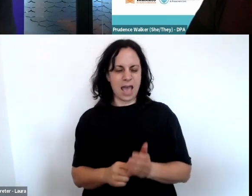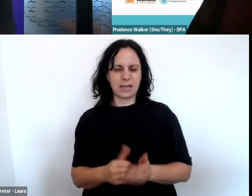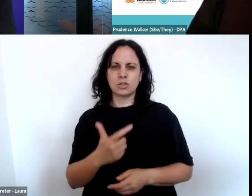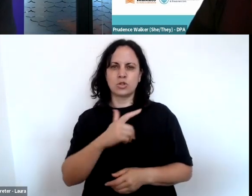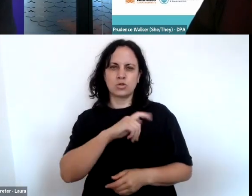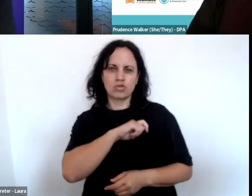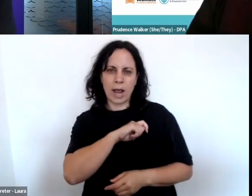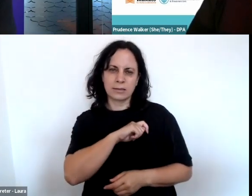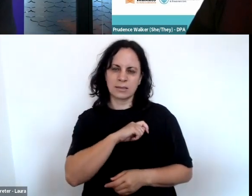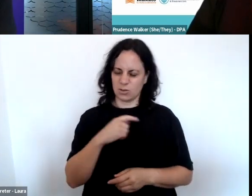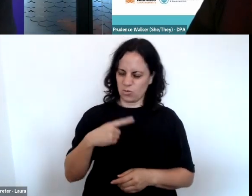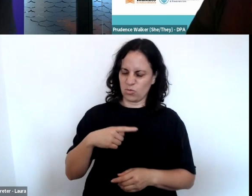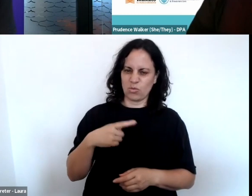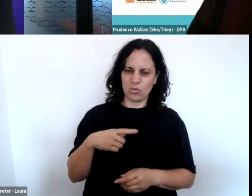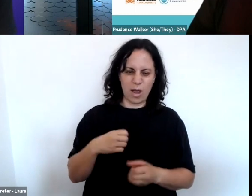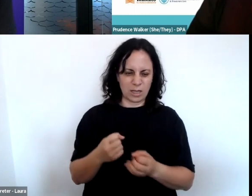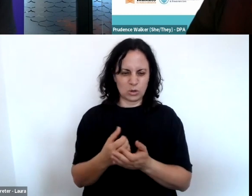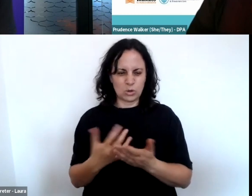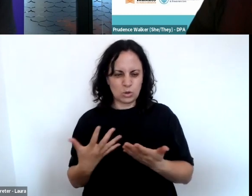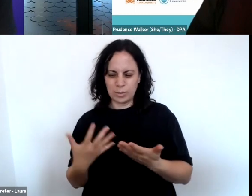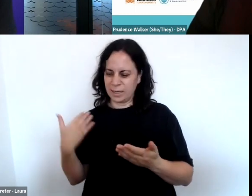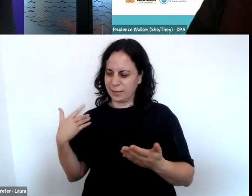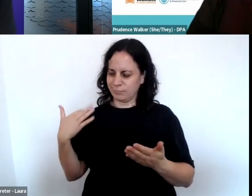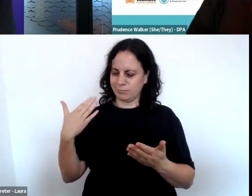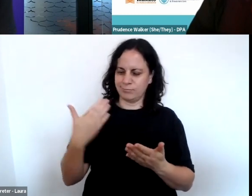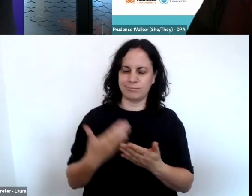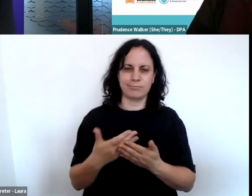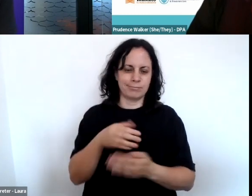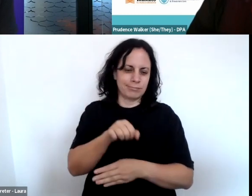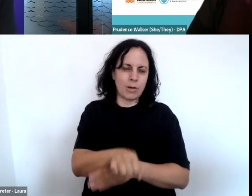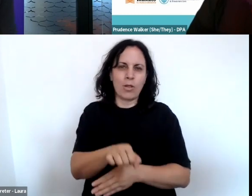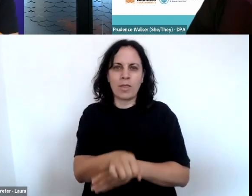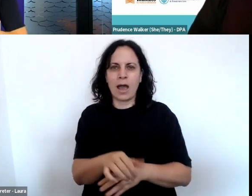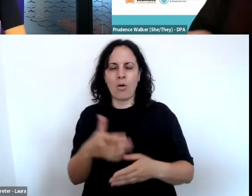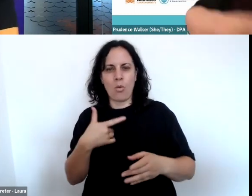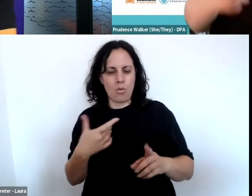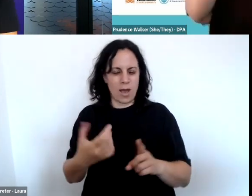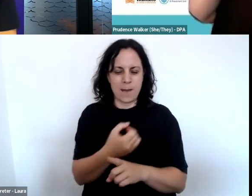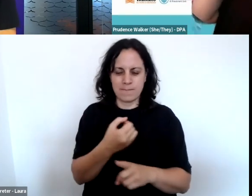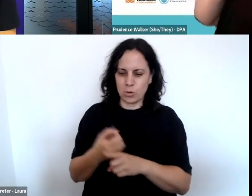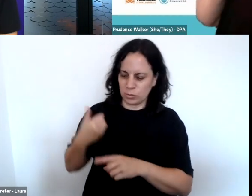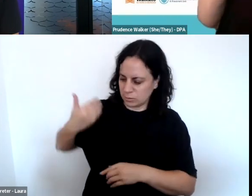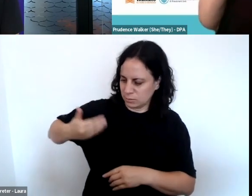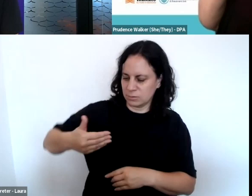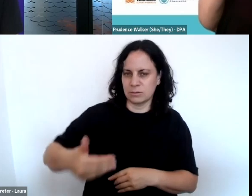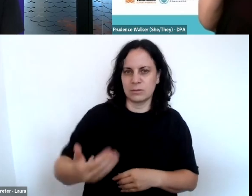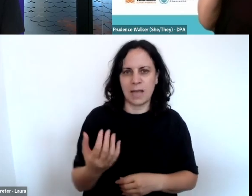How do you plan to rebuild the trust? I think one of the things I now often say